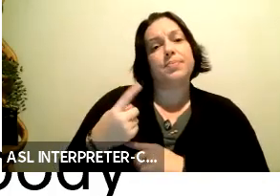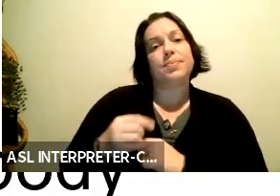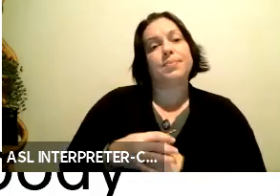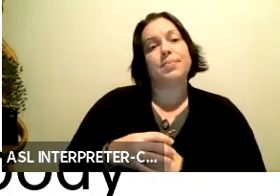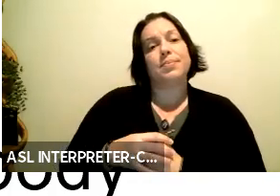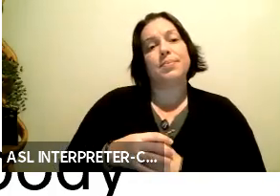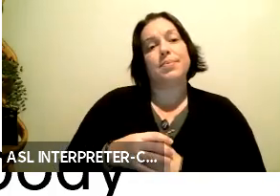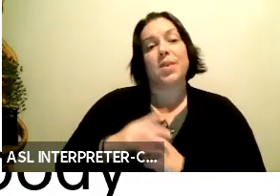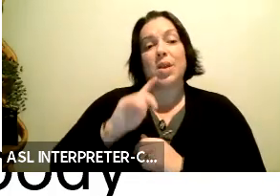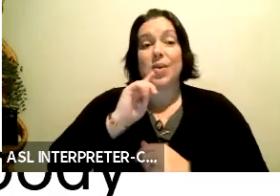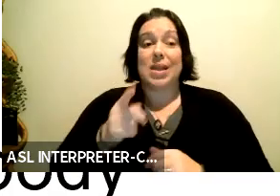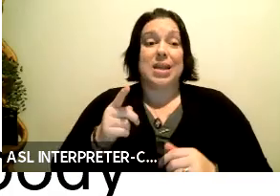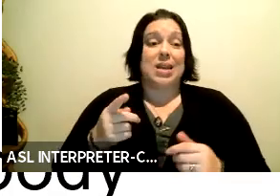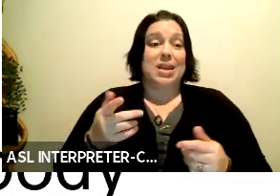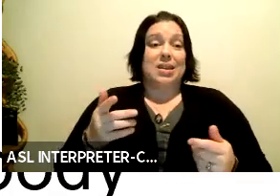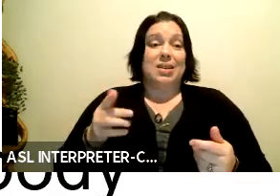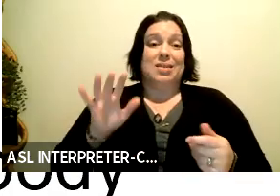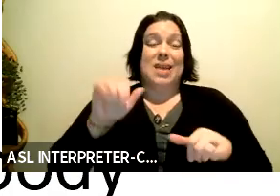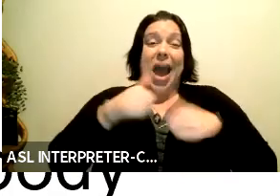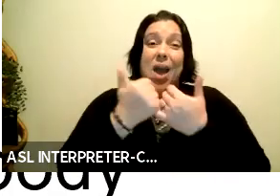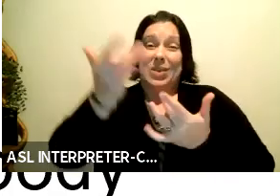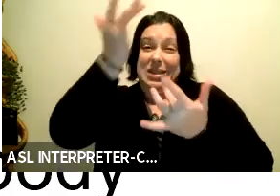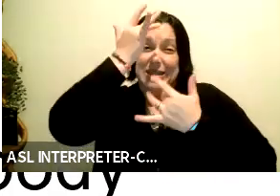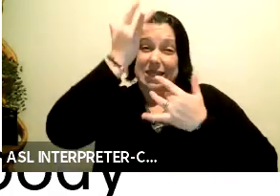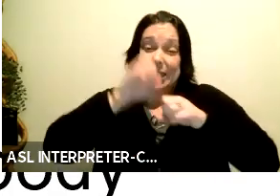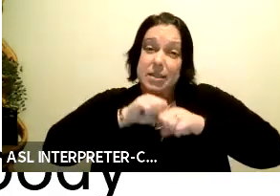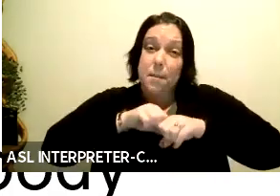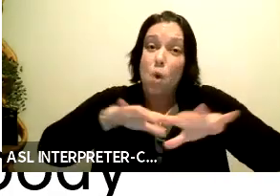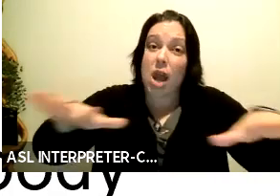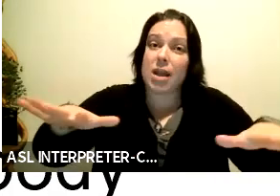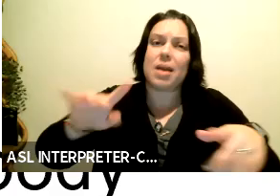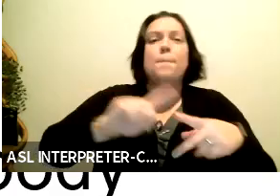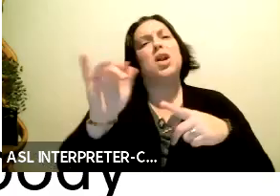disease vectors, the way that the disease spreads, but also as disaster responders,